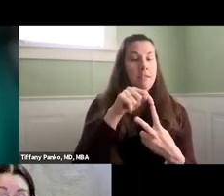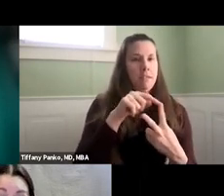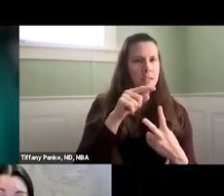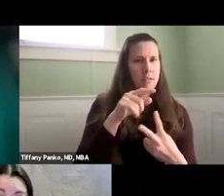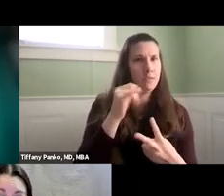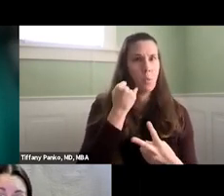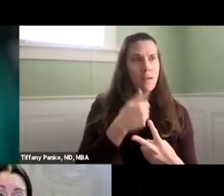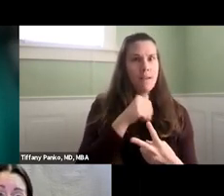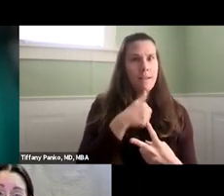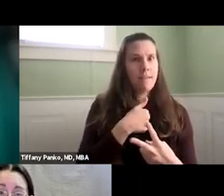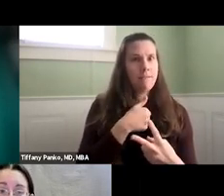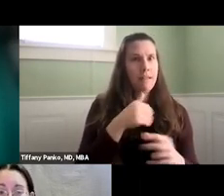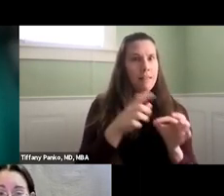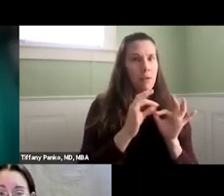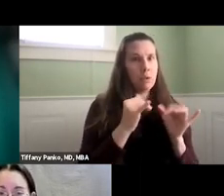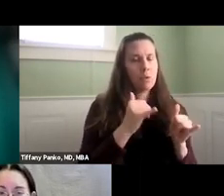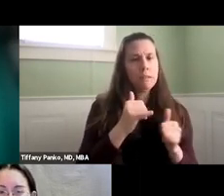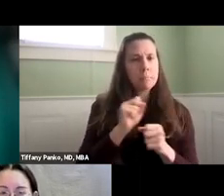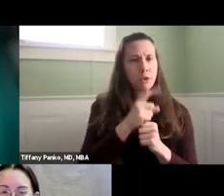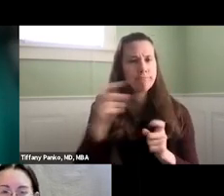don’t have either of those things, if they do not have language concordance or disability